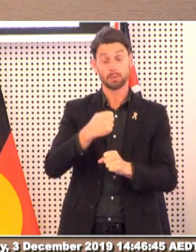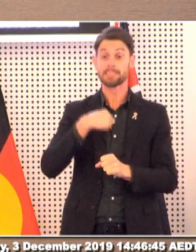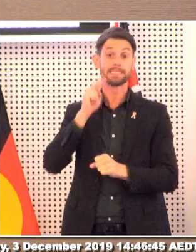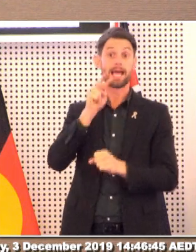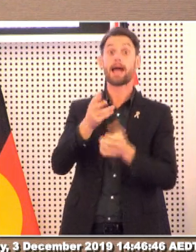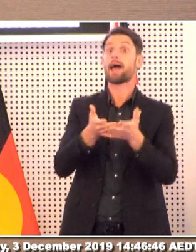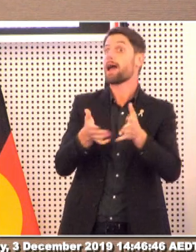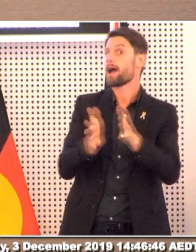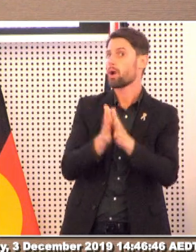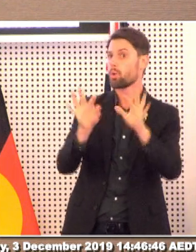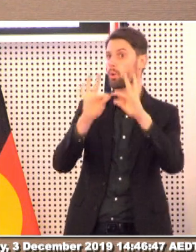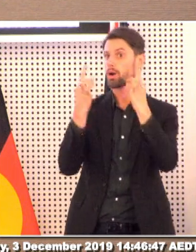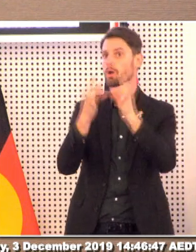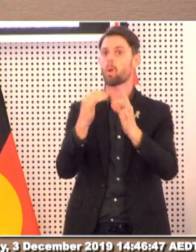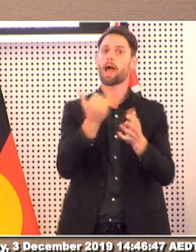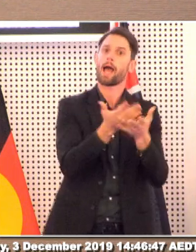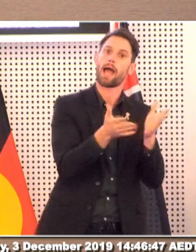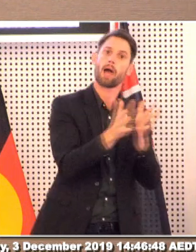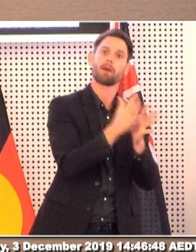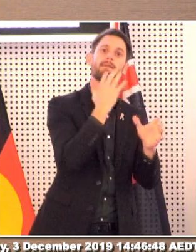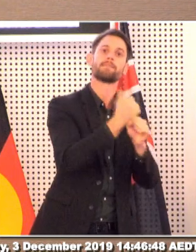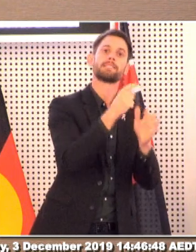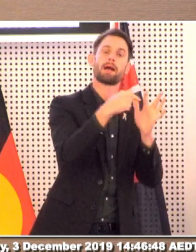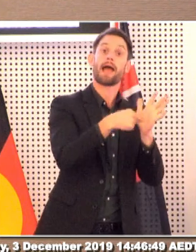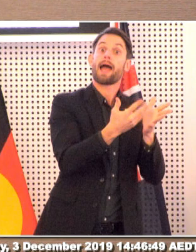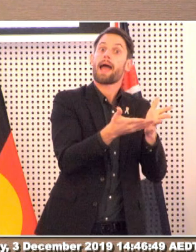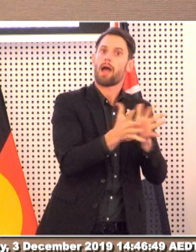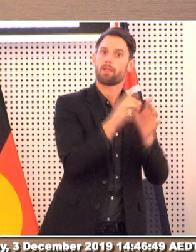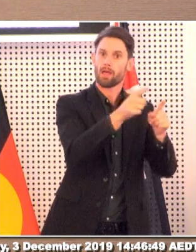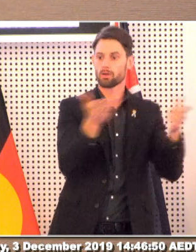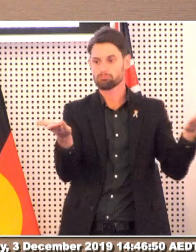people with disabilities, or other sections of the community in the work that they do,